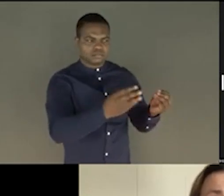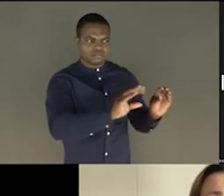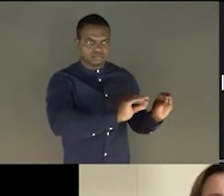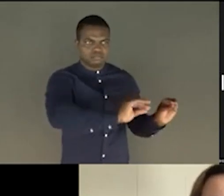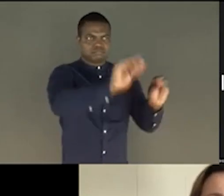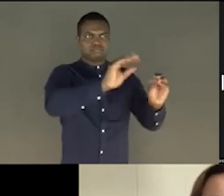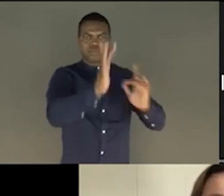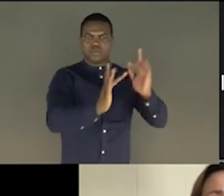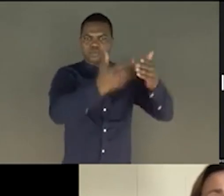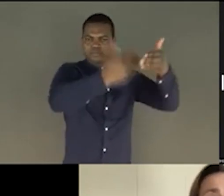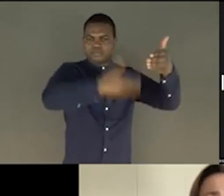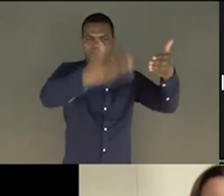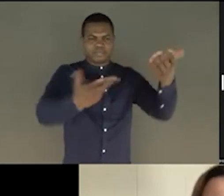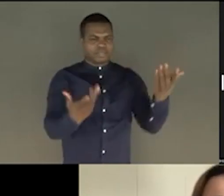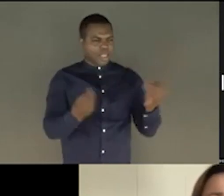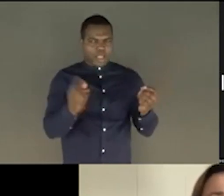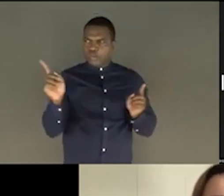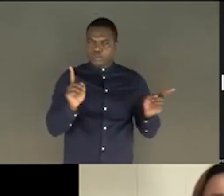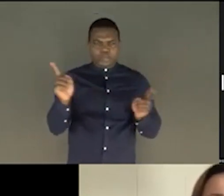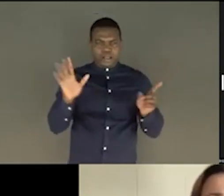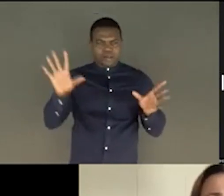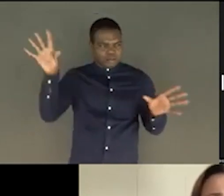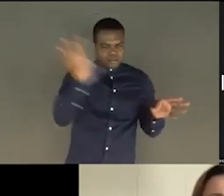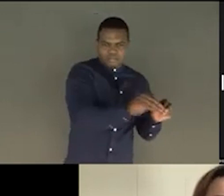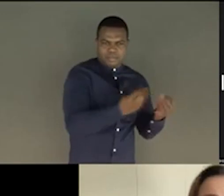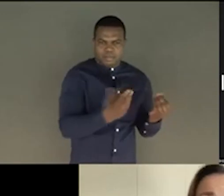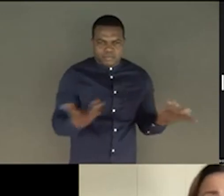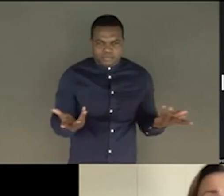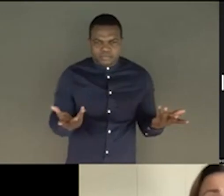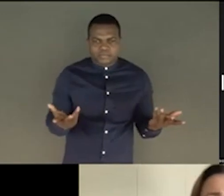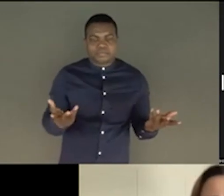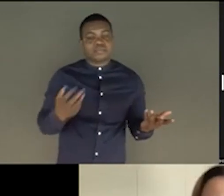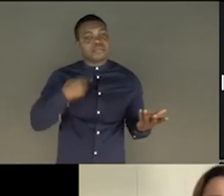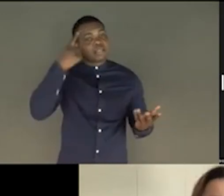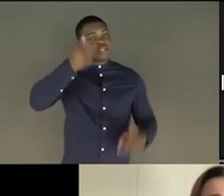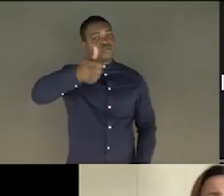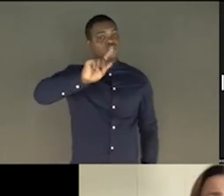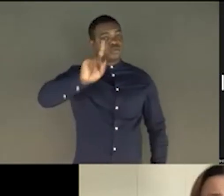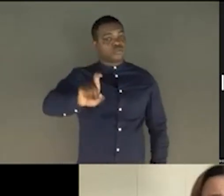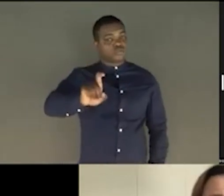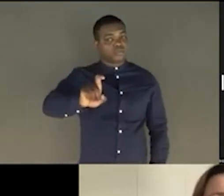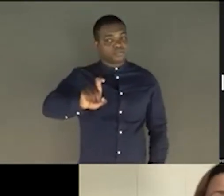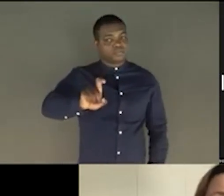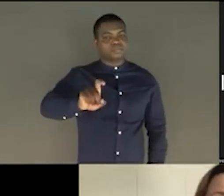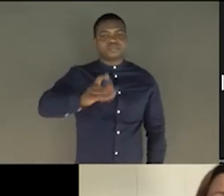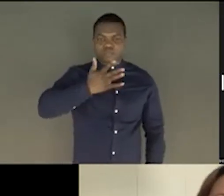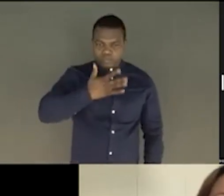believe that structure can help a lot and UX design and design and we have done many other research projects where we have been kind of successfully worked